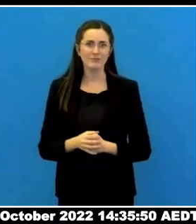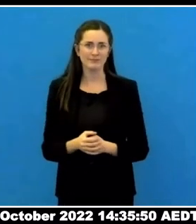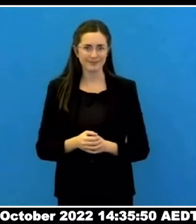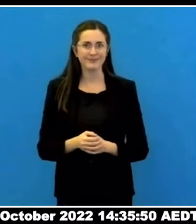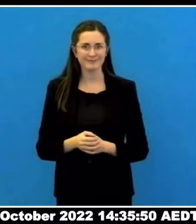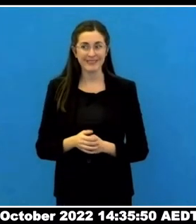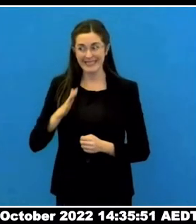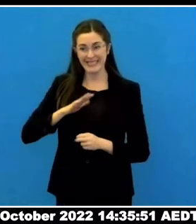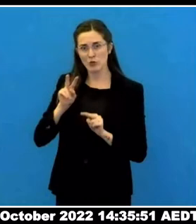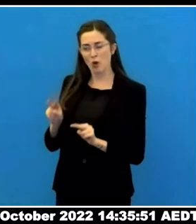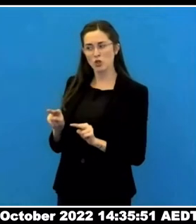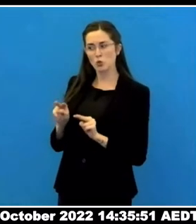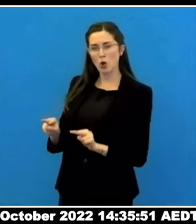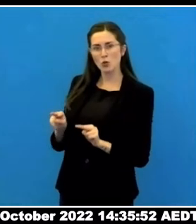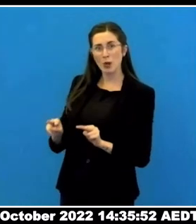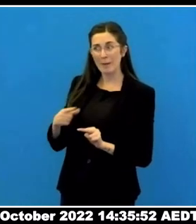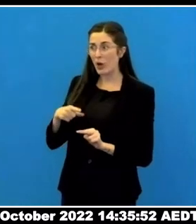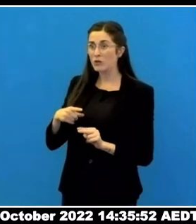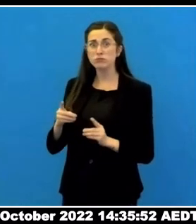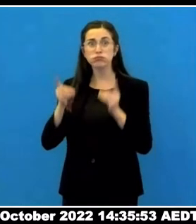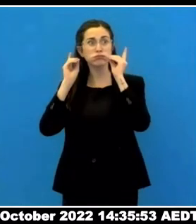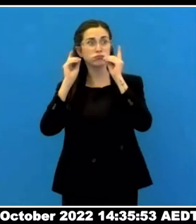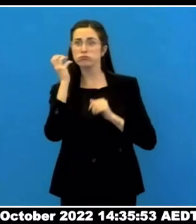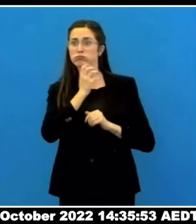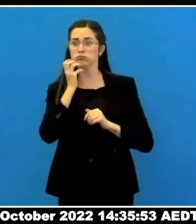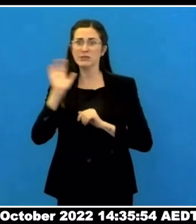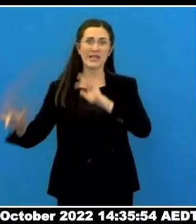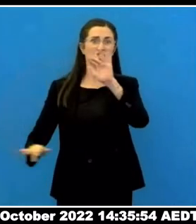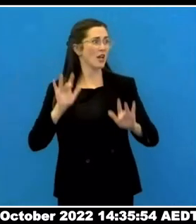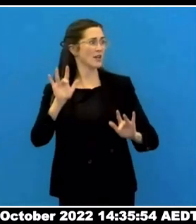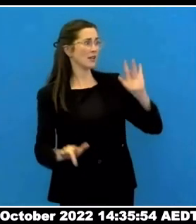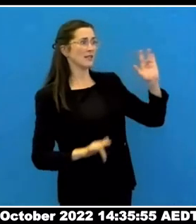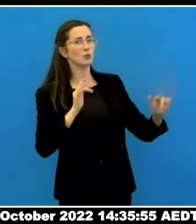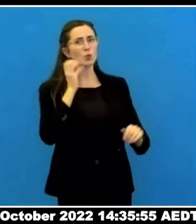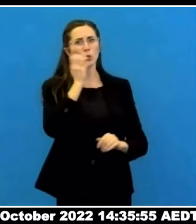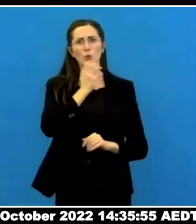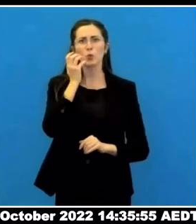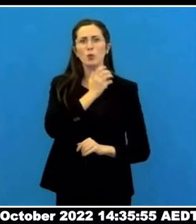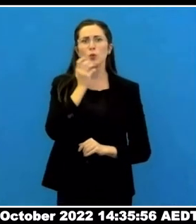Someone needs to watch her all the time because otherwise it might be dangerous for her.